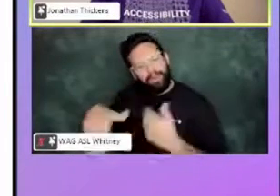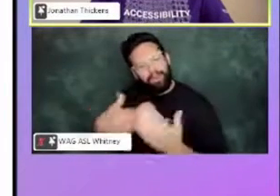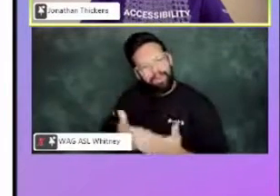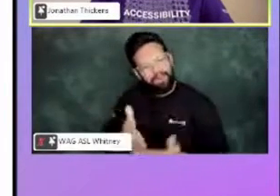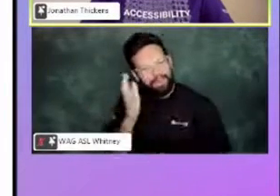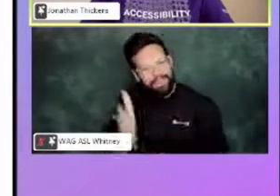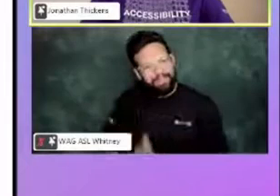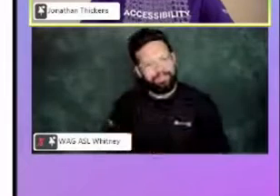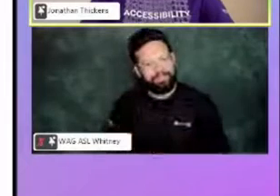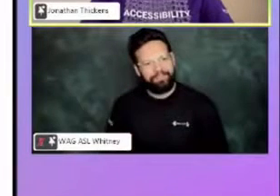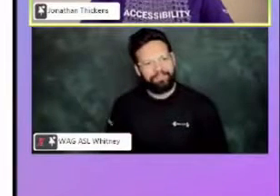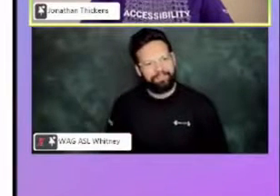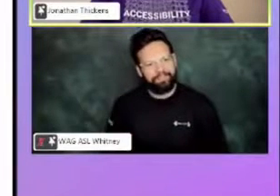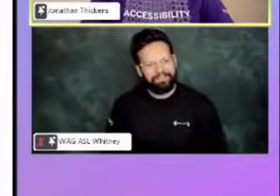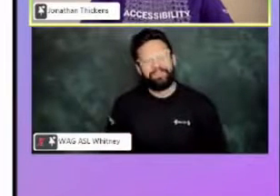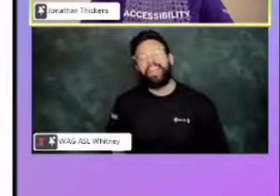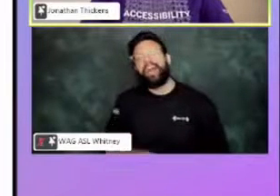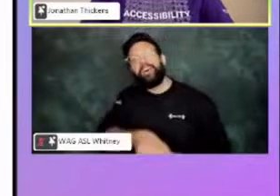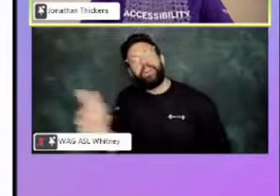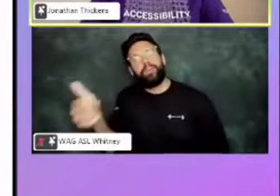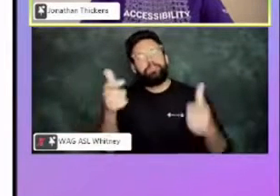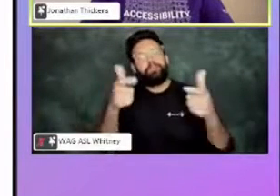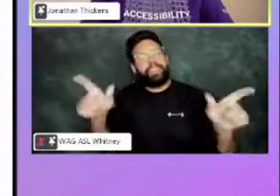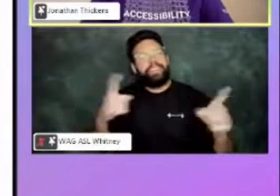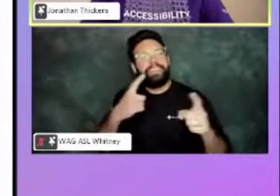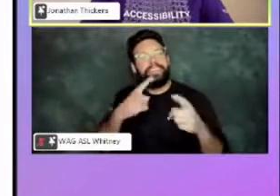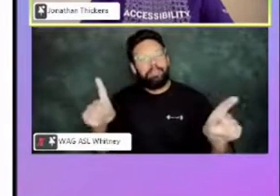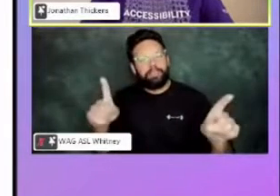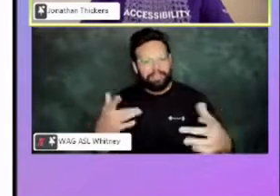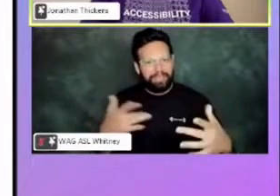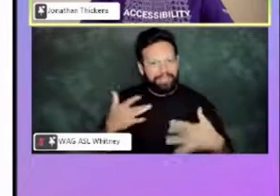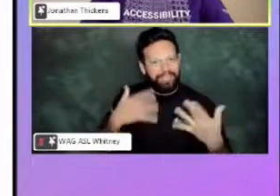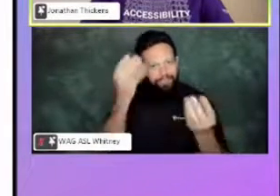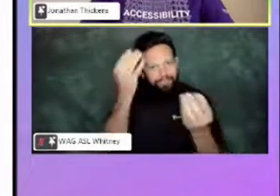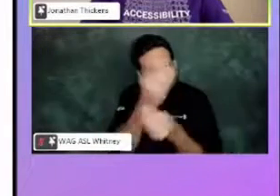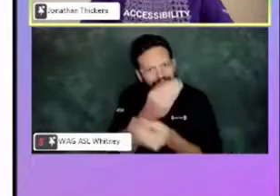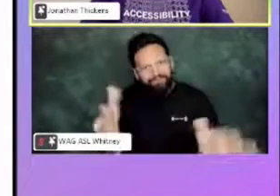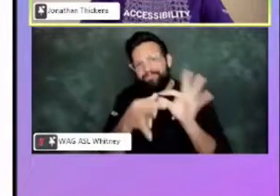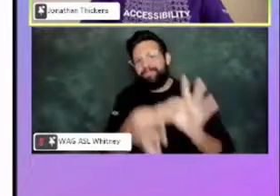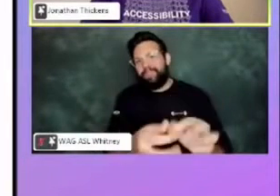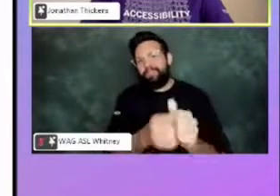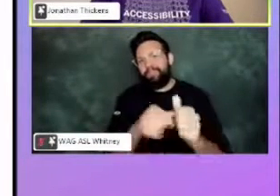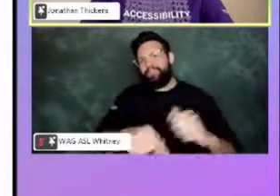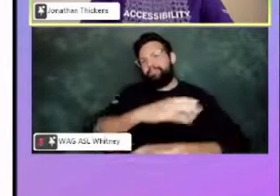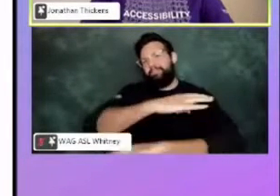There's another big announcement I'm really excited to make related to this new platform. We're working on a huge increase in coverage